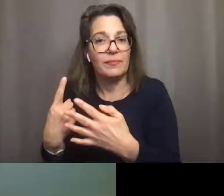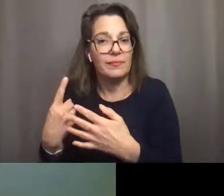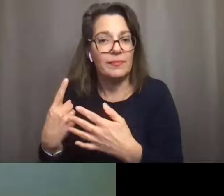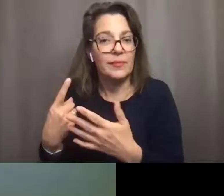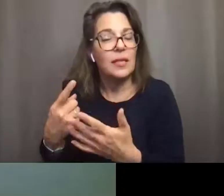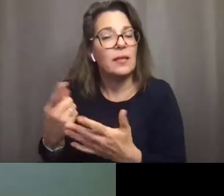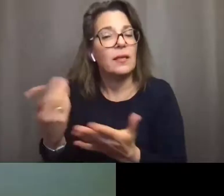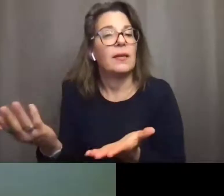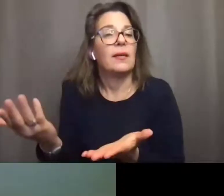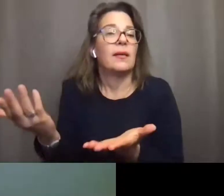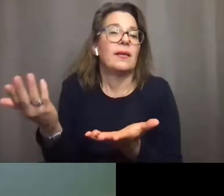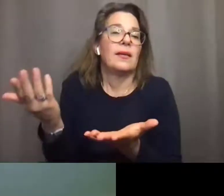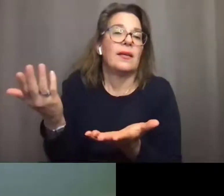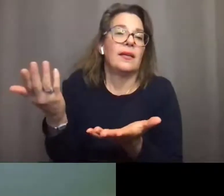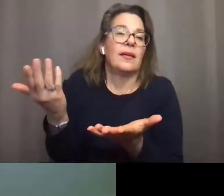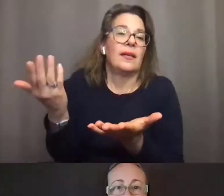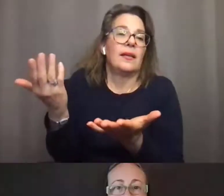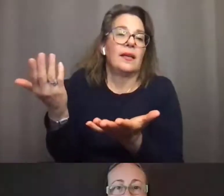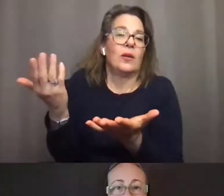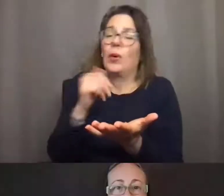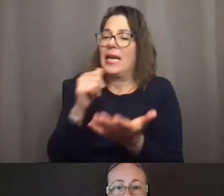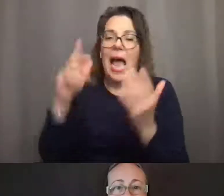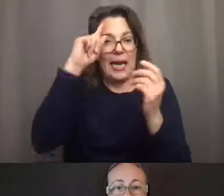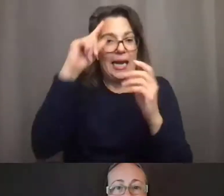Again, we didn't expand page limits.